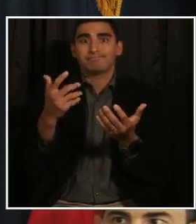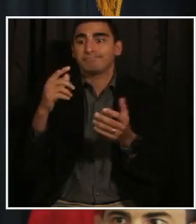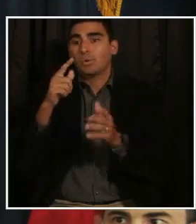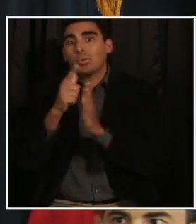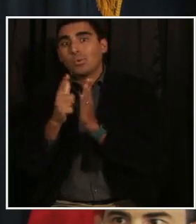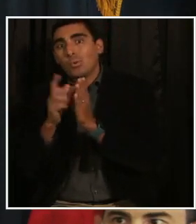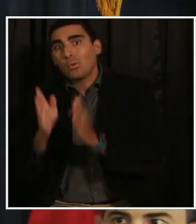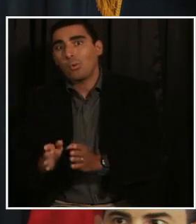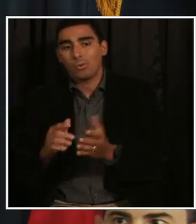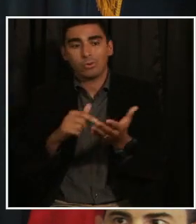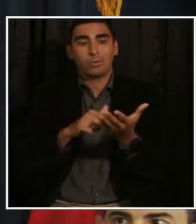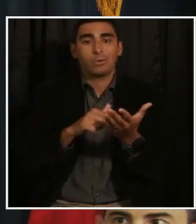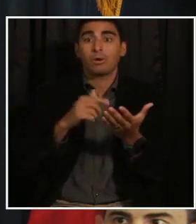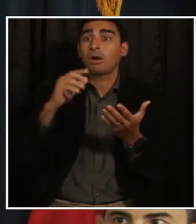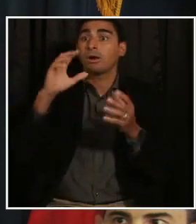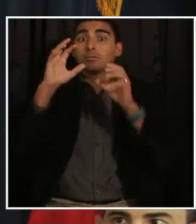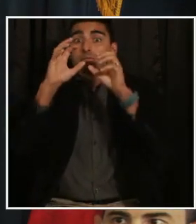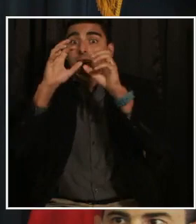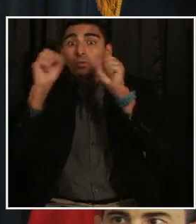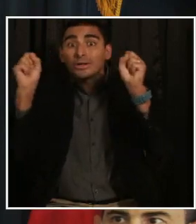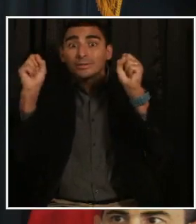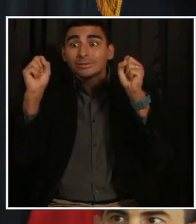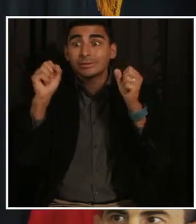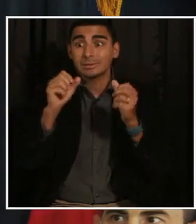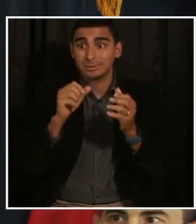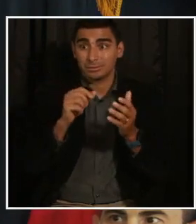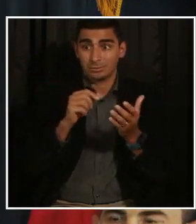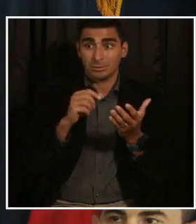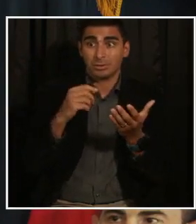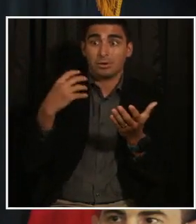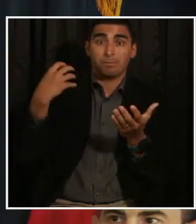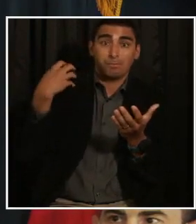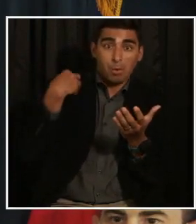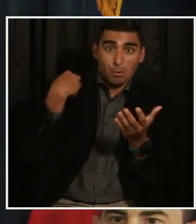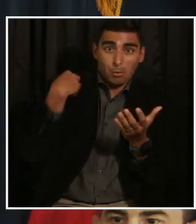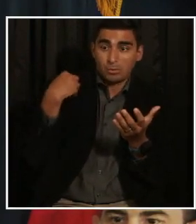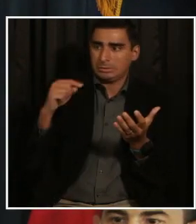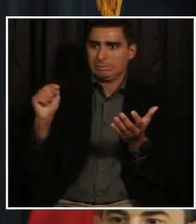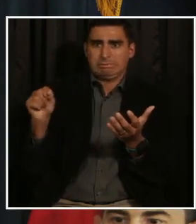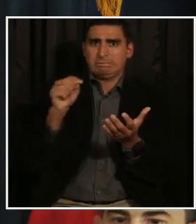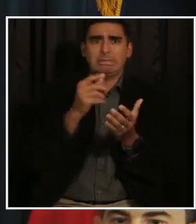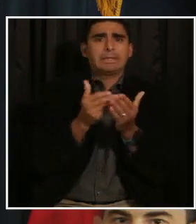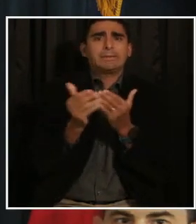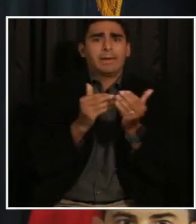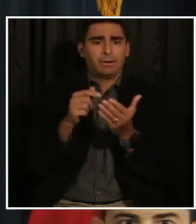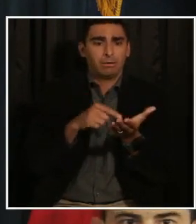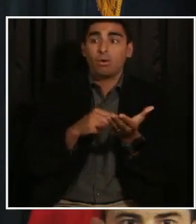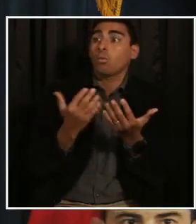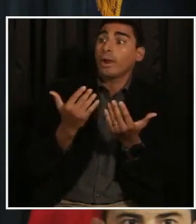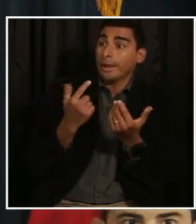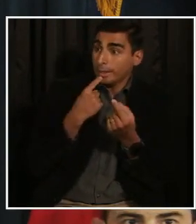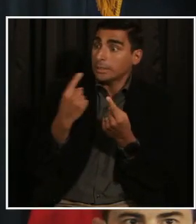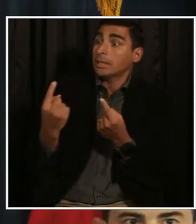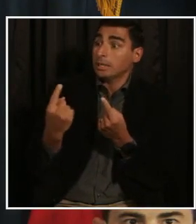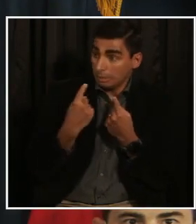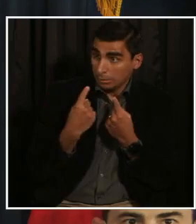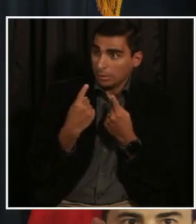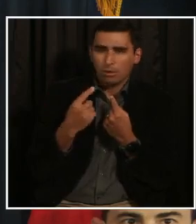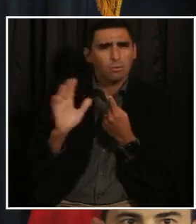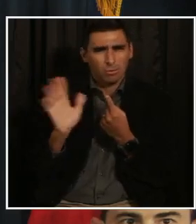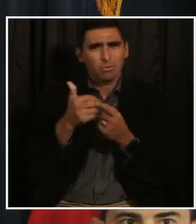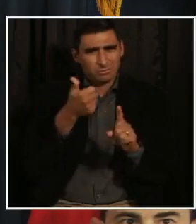or others tell them to get it you should seek it out and get it because the life that you save